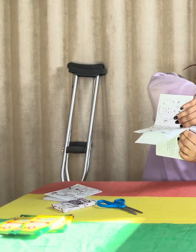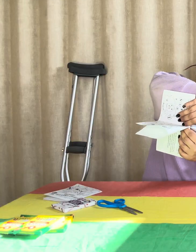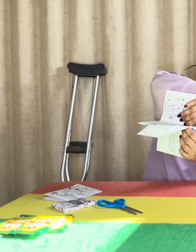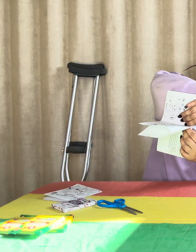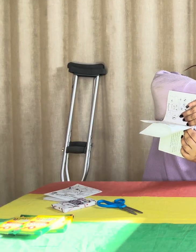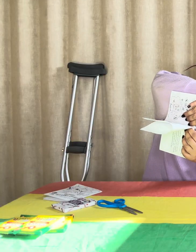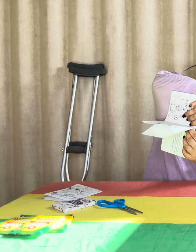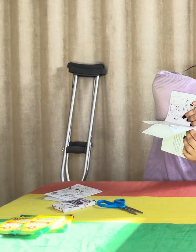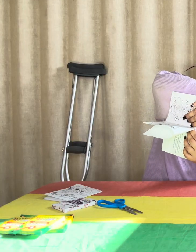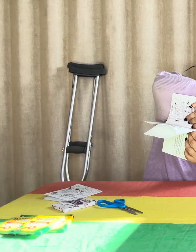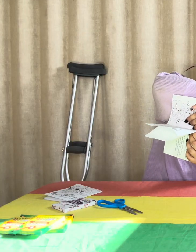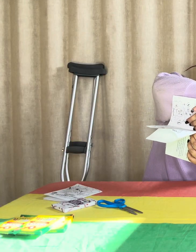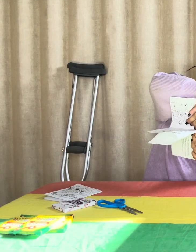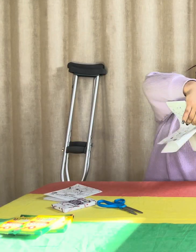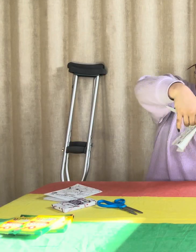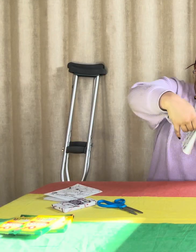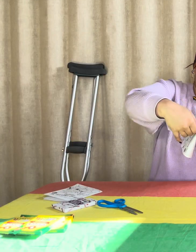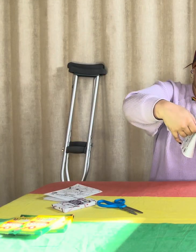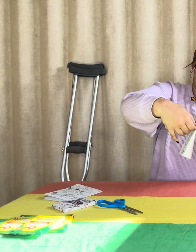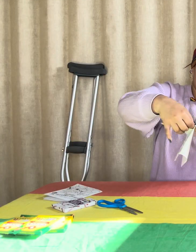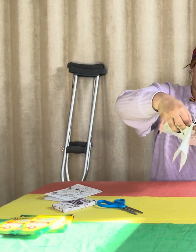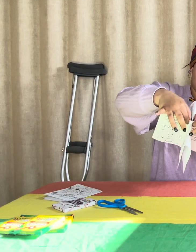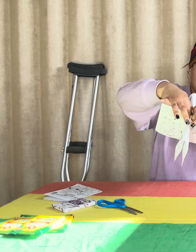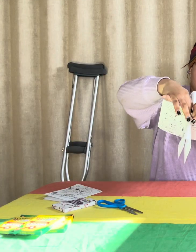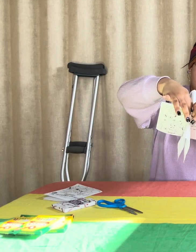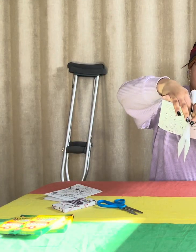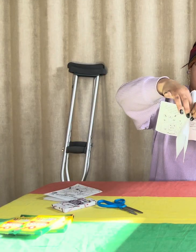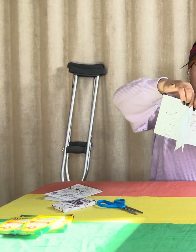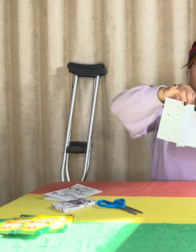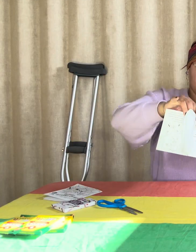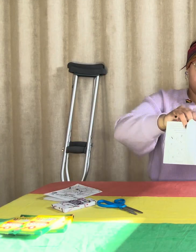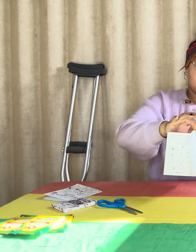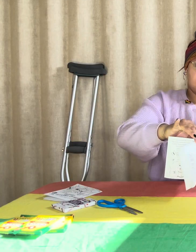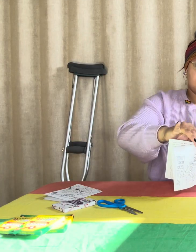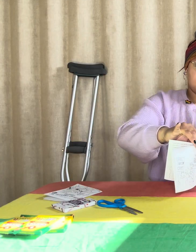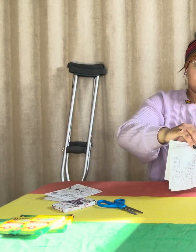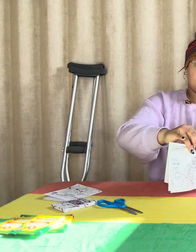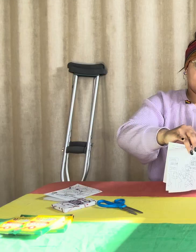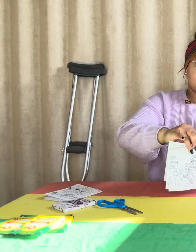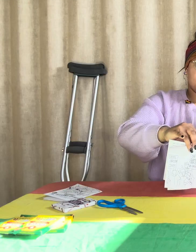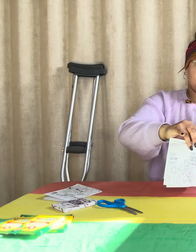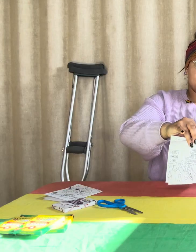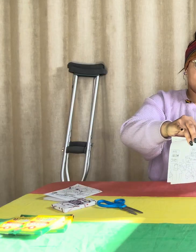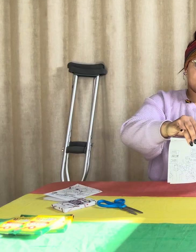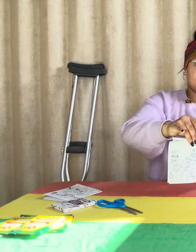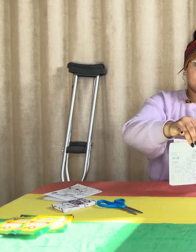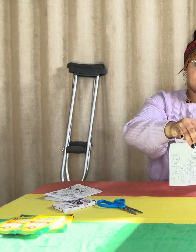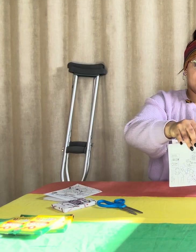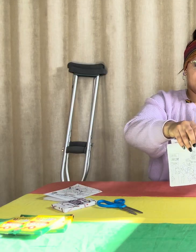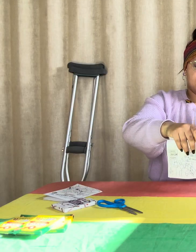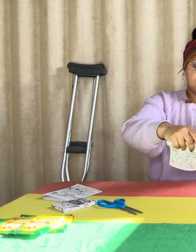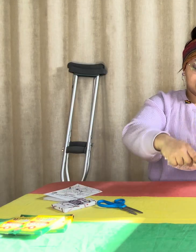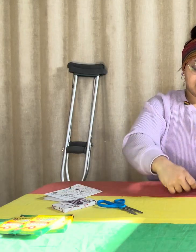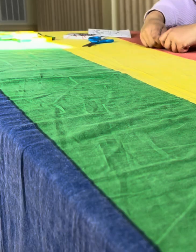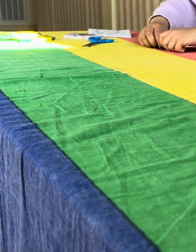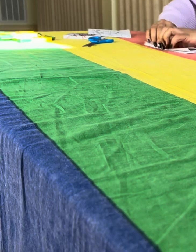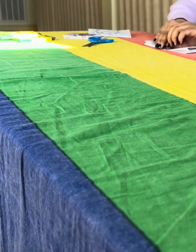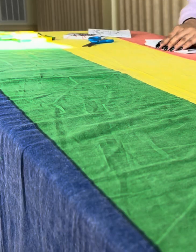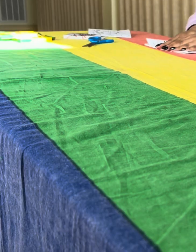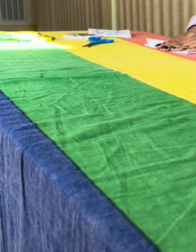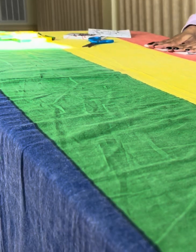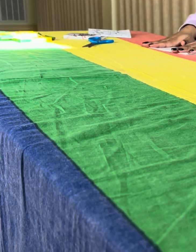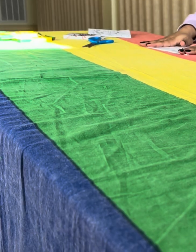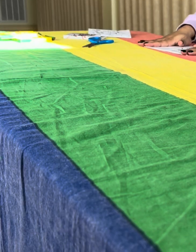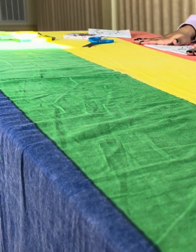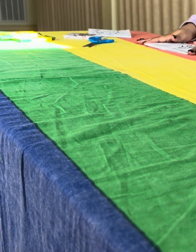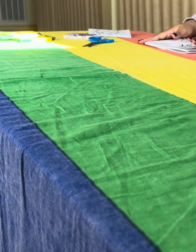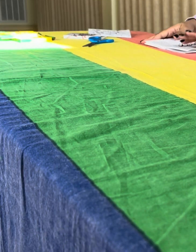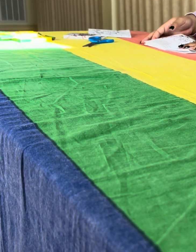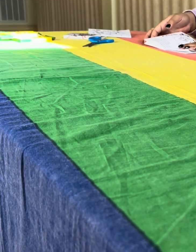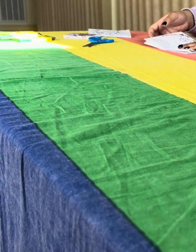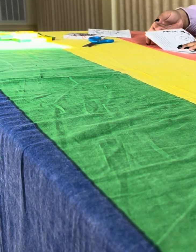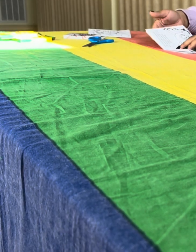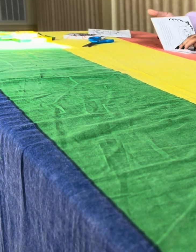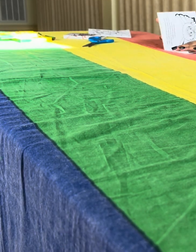a little star... ish. I guess. Kind of. And then you just pinch both sides like that. Lay it flat. And